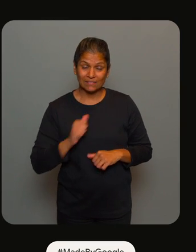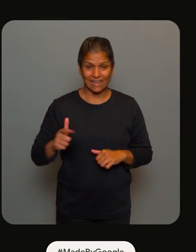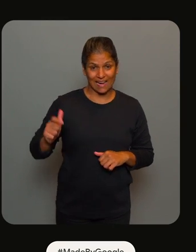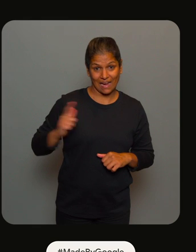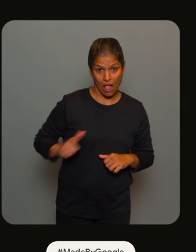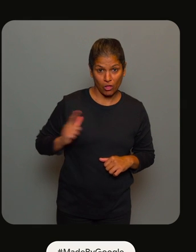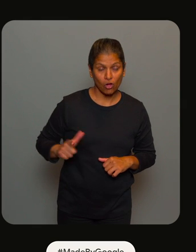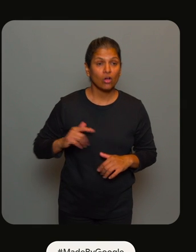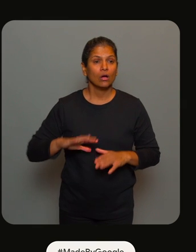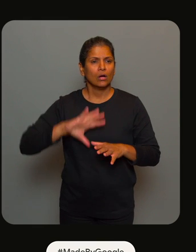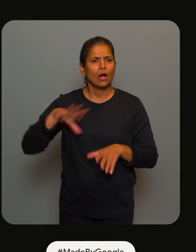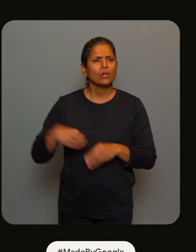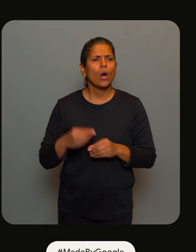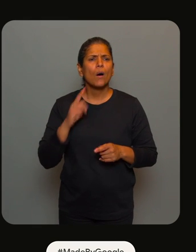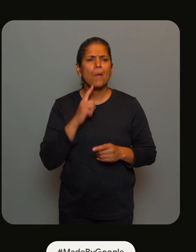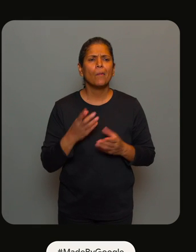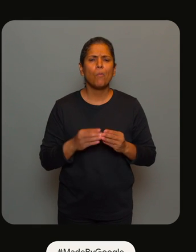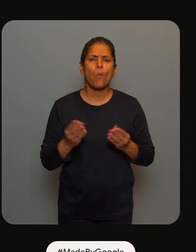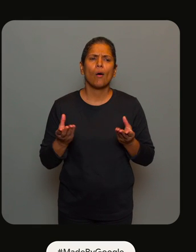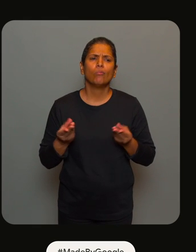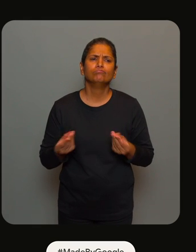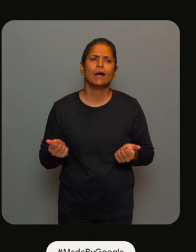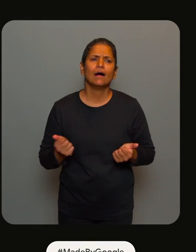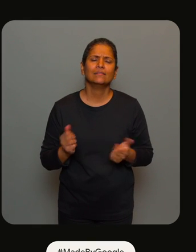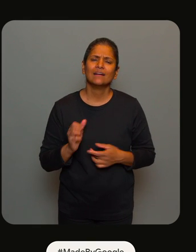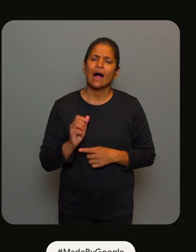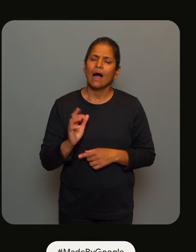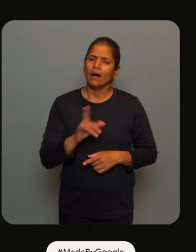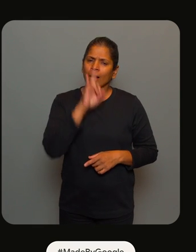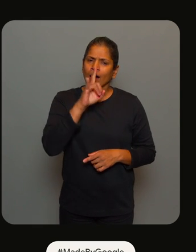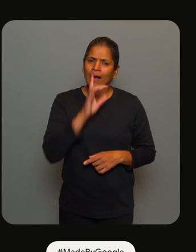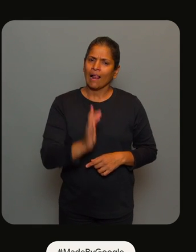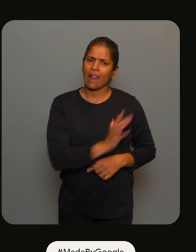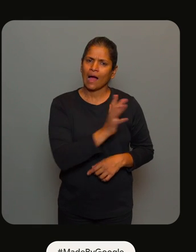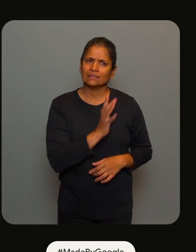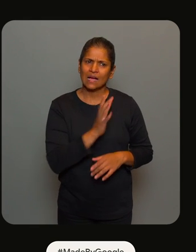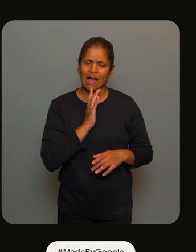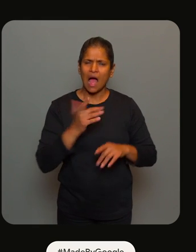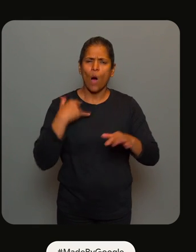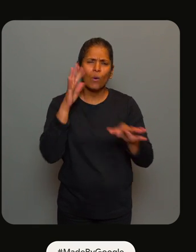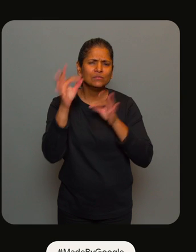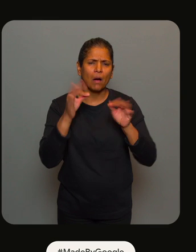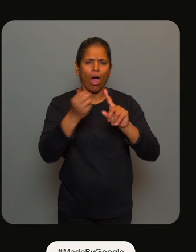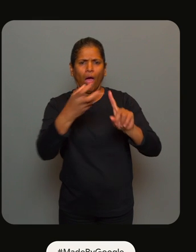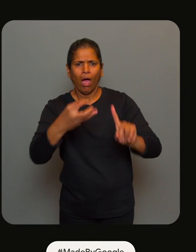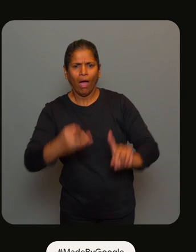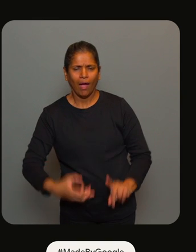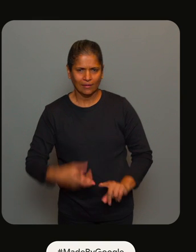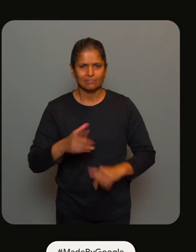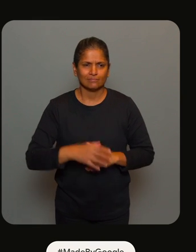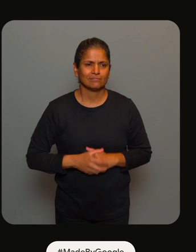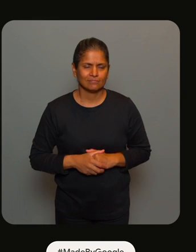watch persona. You'll hear a lot more about the Pixel Watch experience later today.